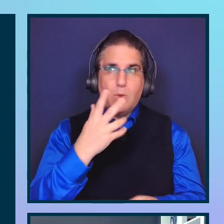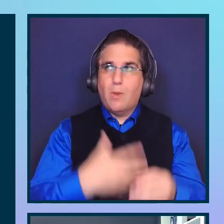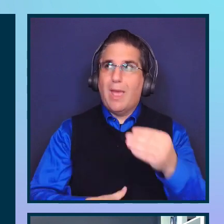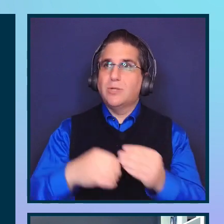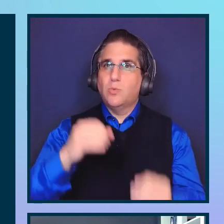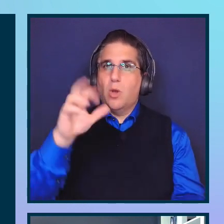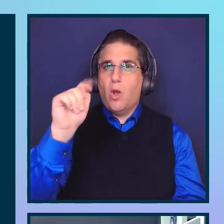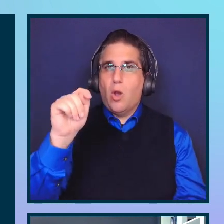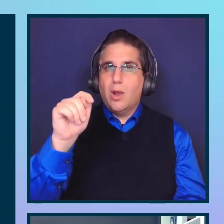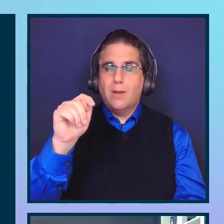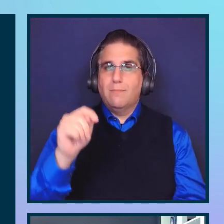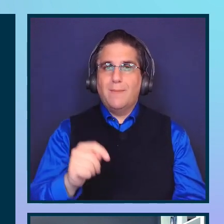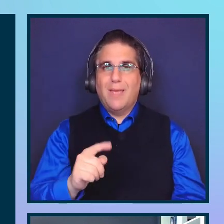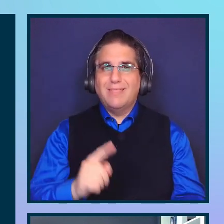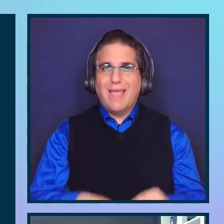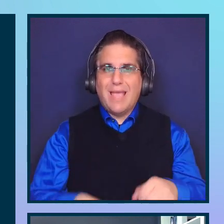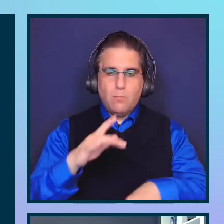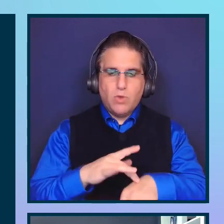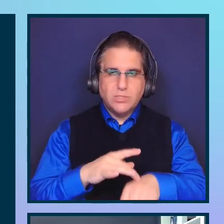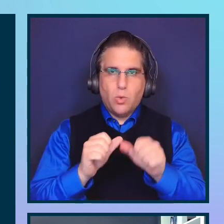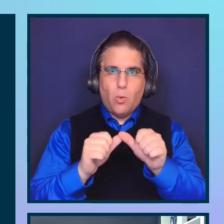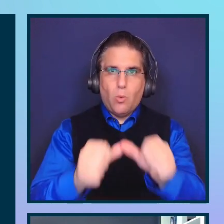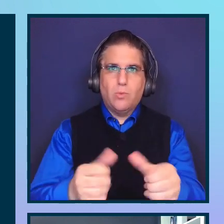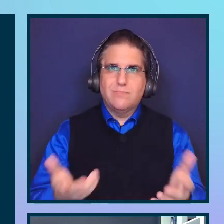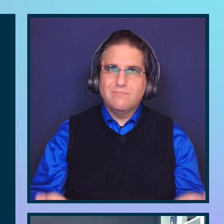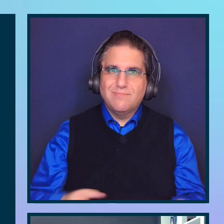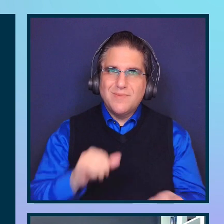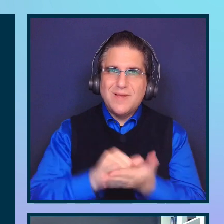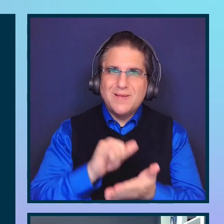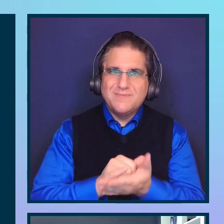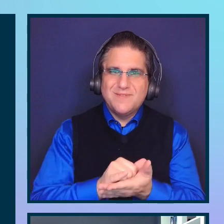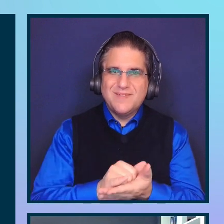not even have the option to press and hold. And it wasn't even indicative to me